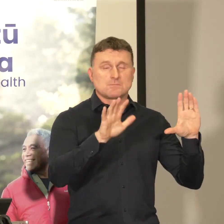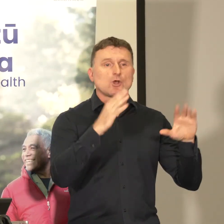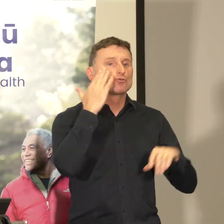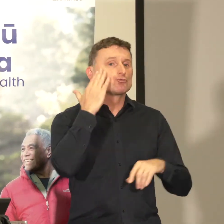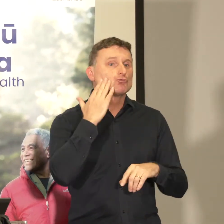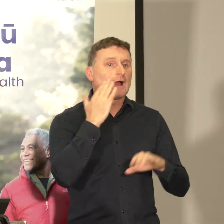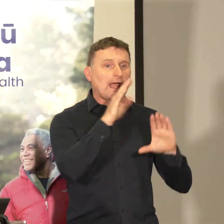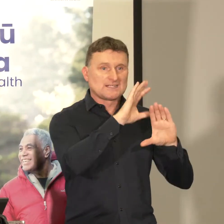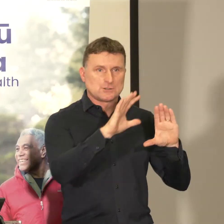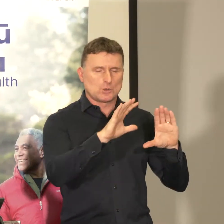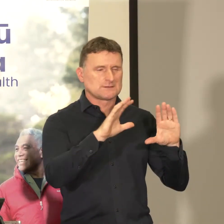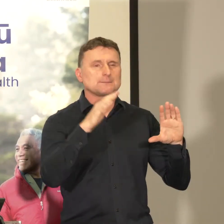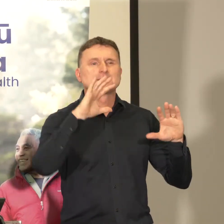the confidence intervals